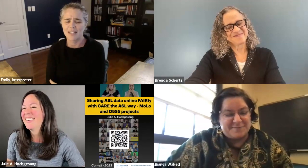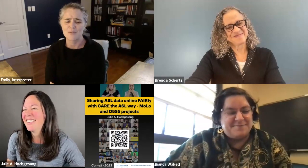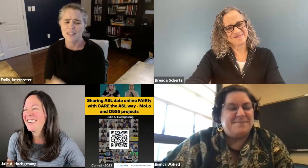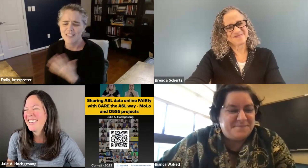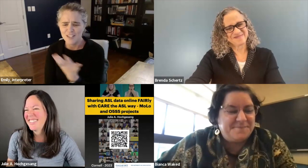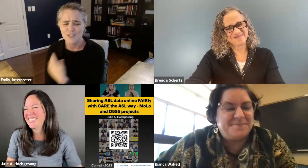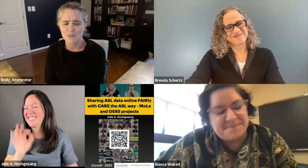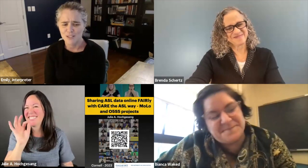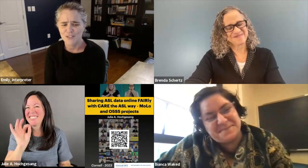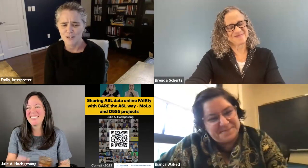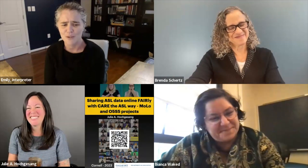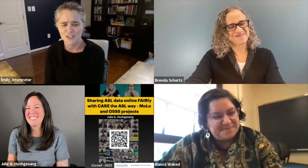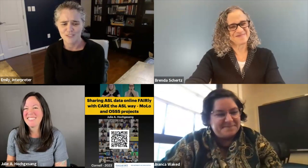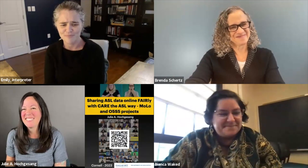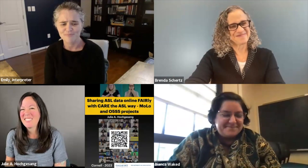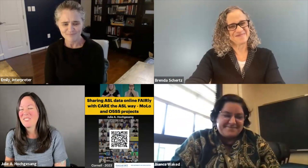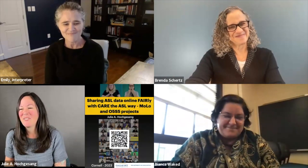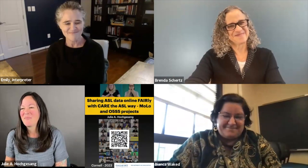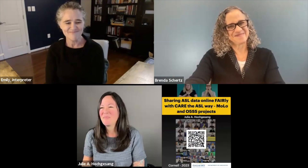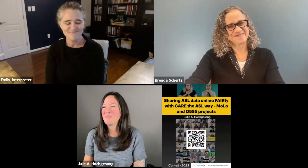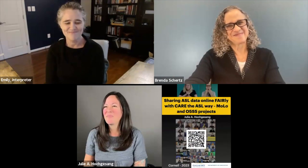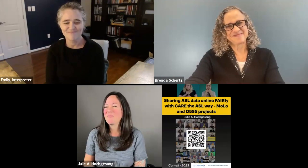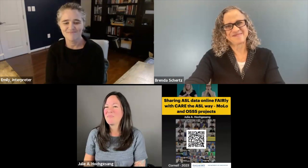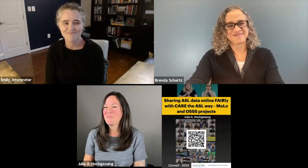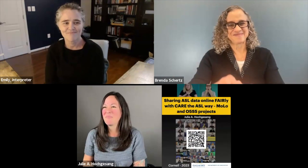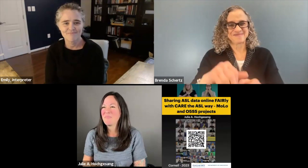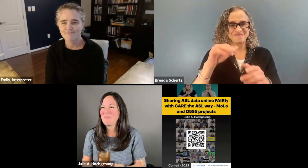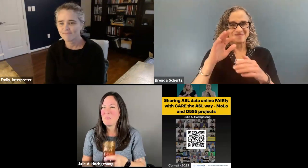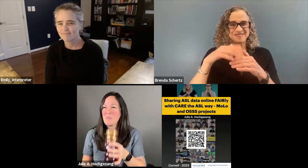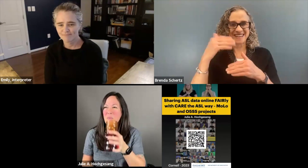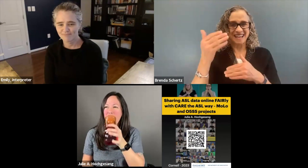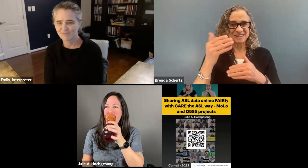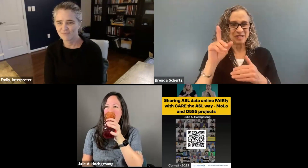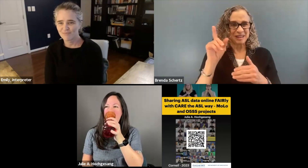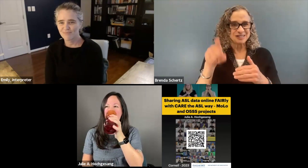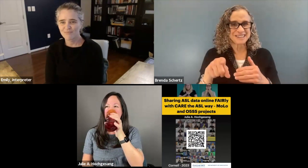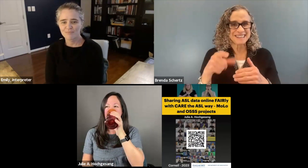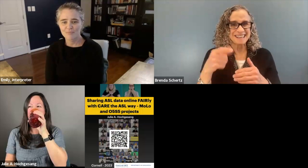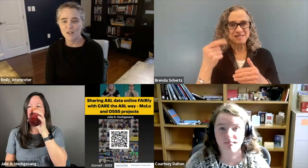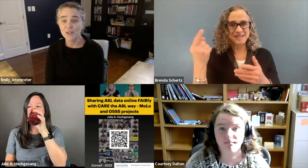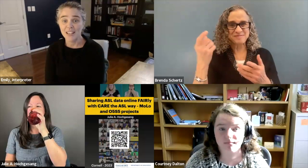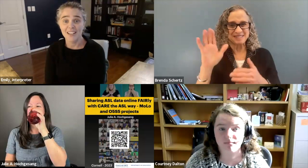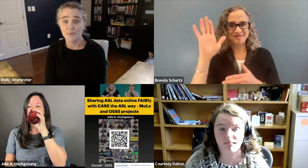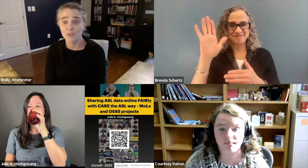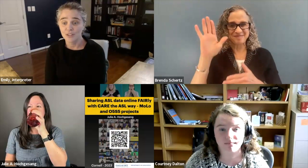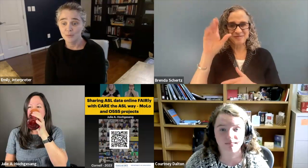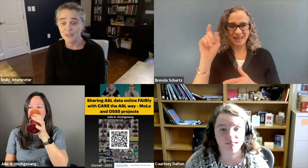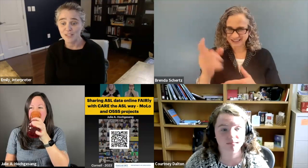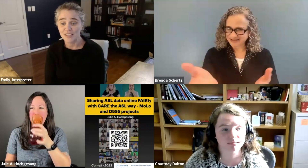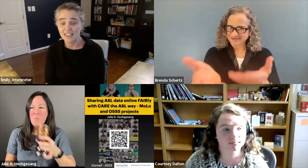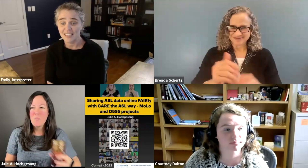anyway thank you so much for that question okay we'll open to the next